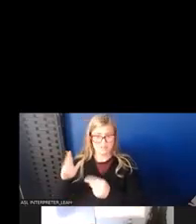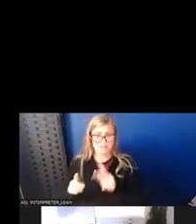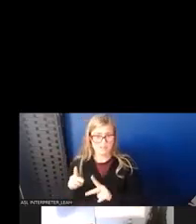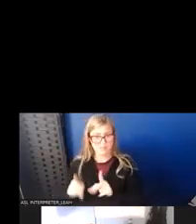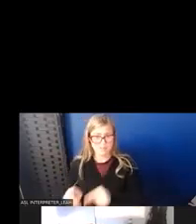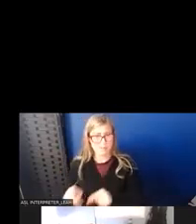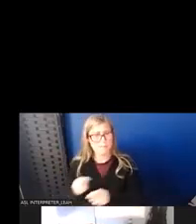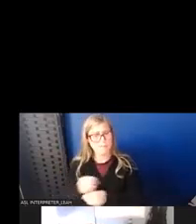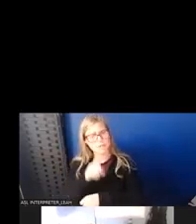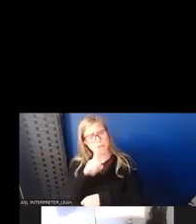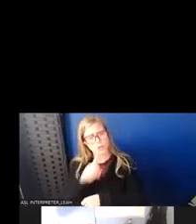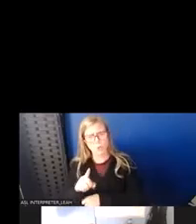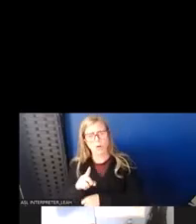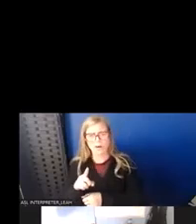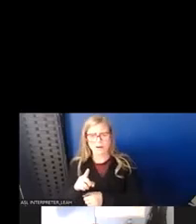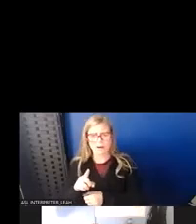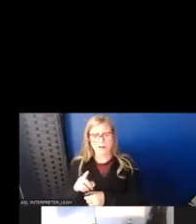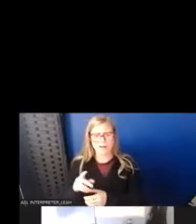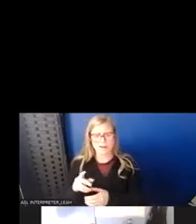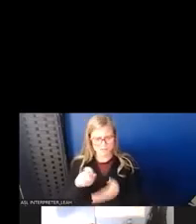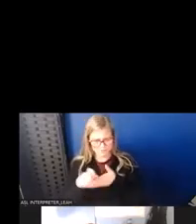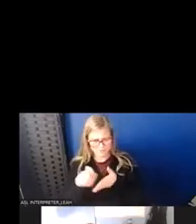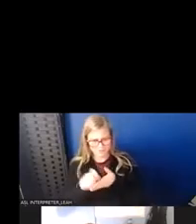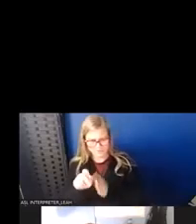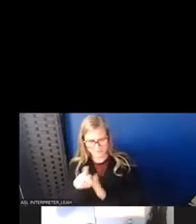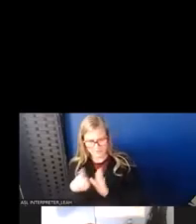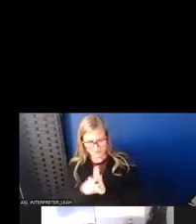attention to writing these documents, having clear